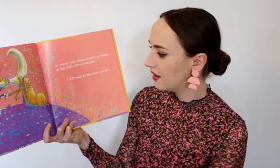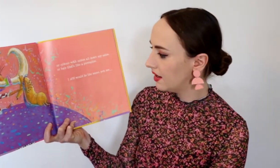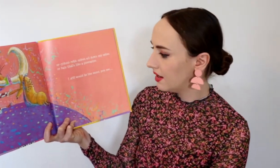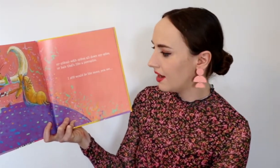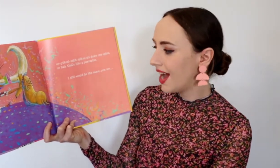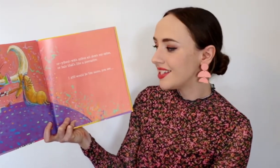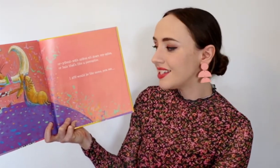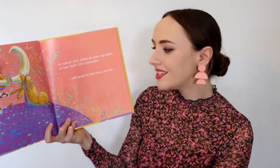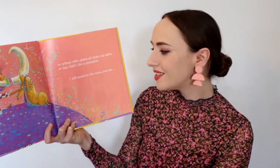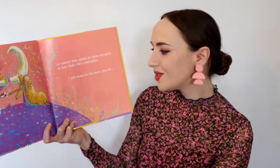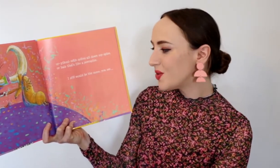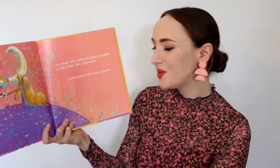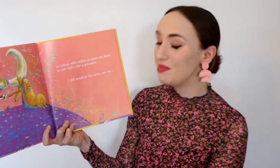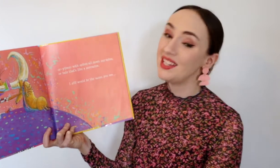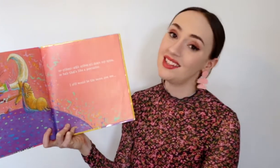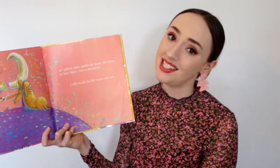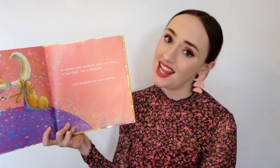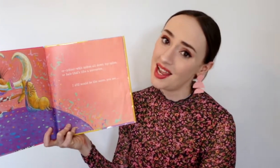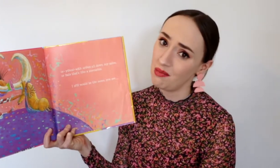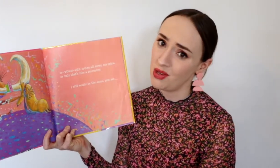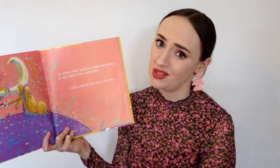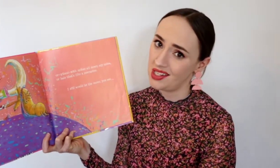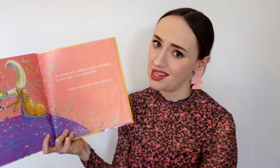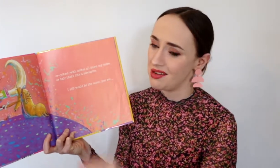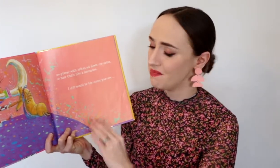I still would be the same. you see